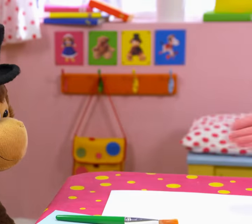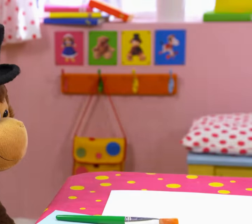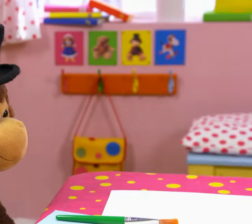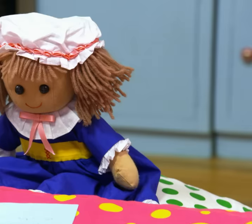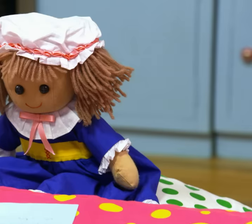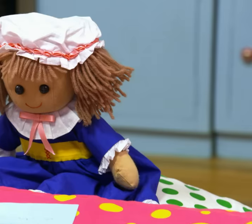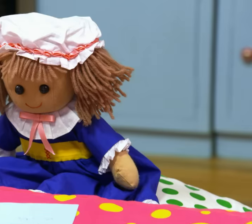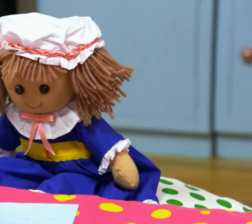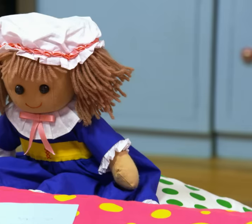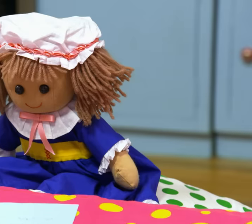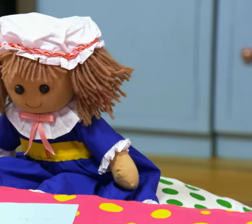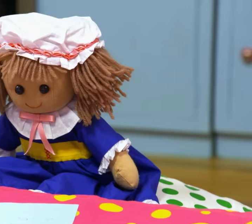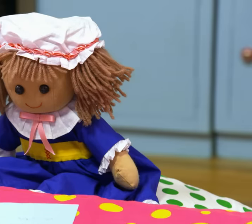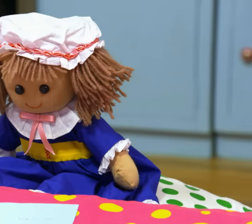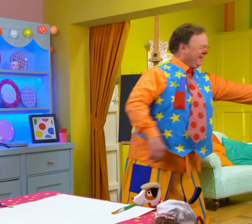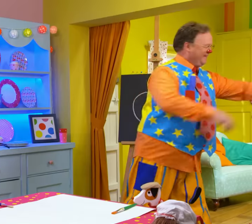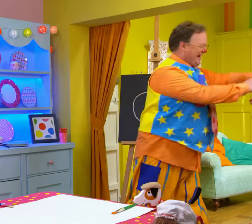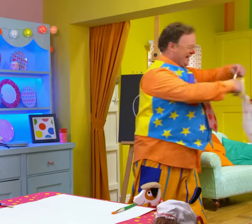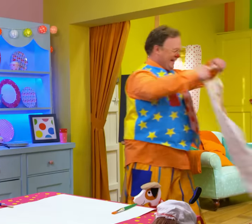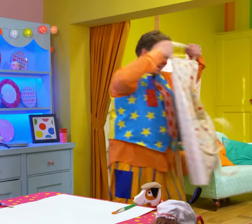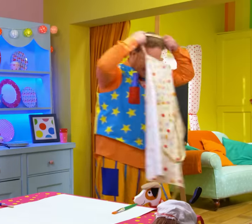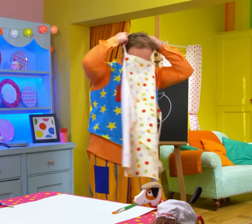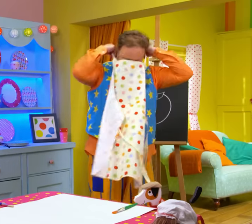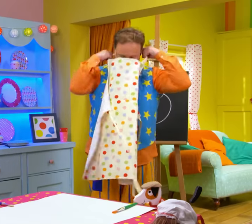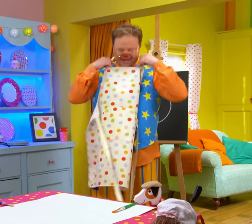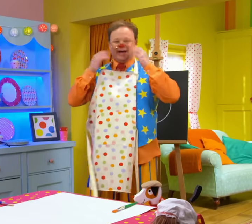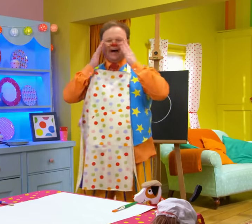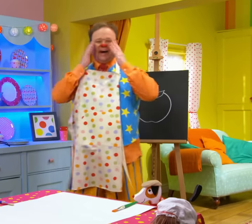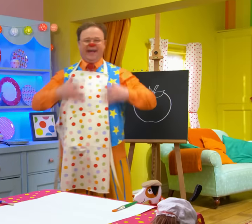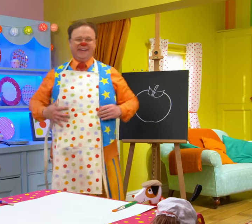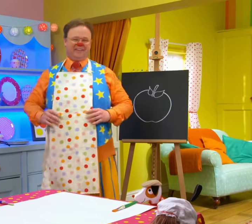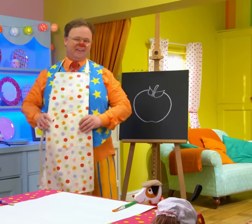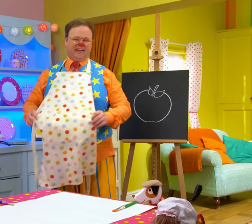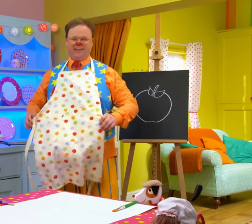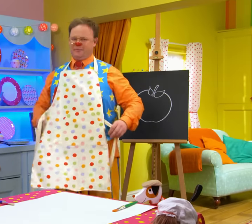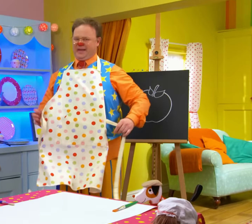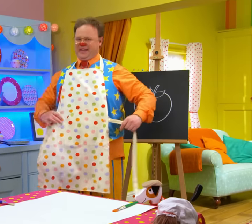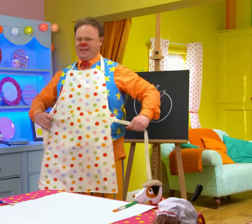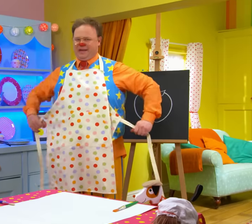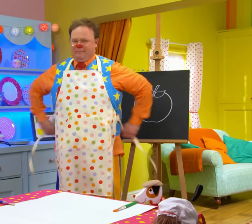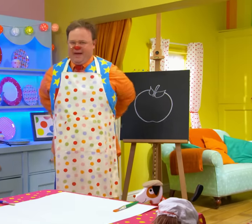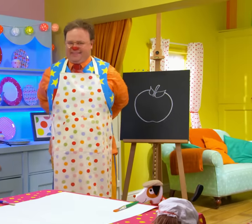and polly dolly got my uh apron here just in case we make a little bit of mess